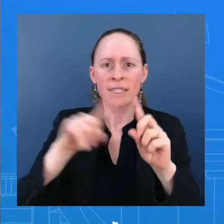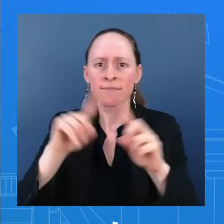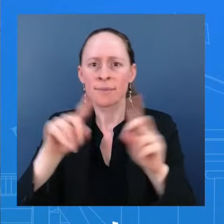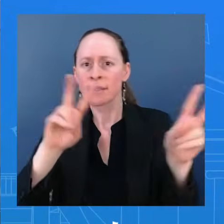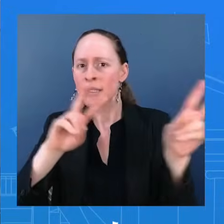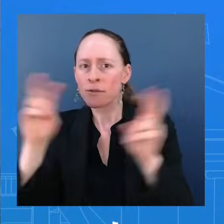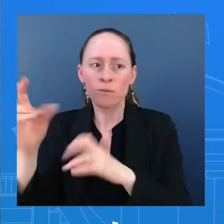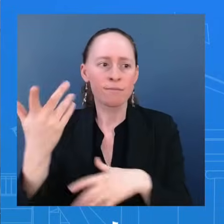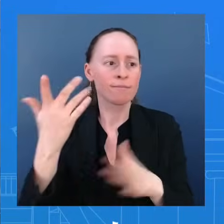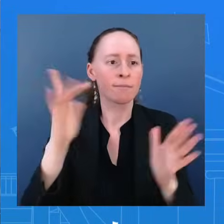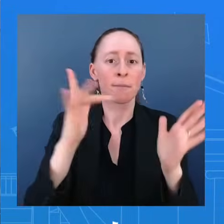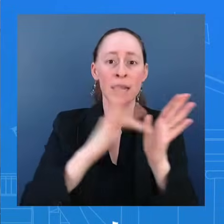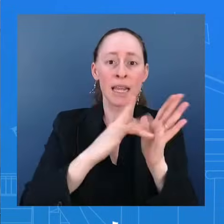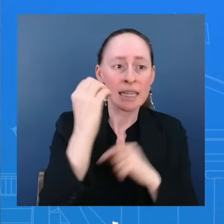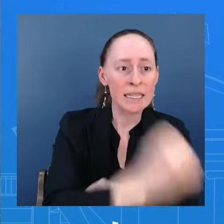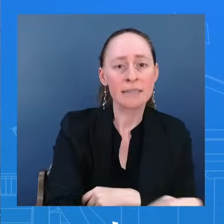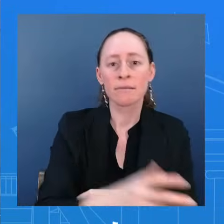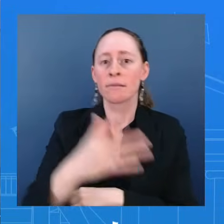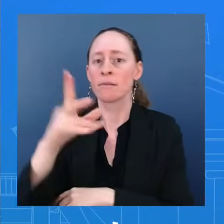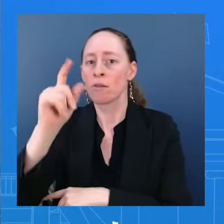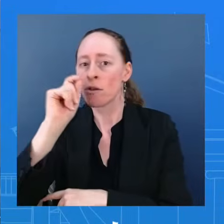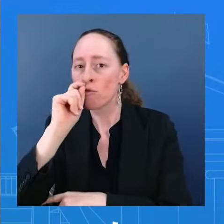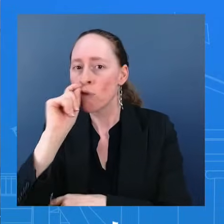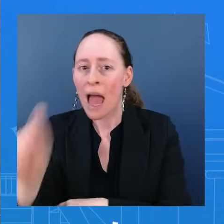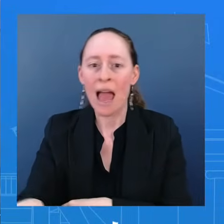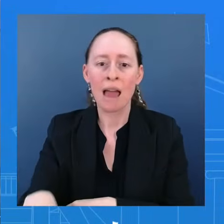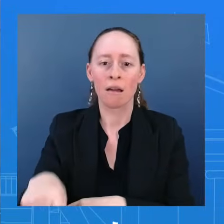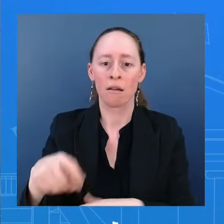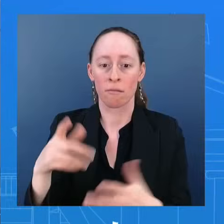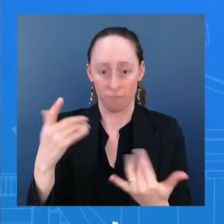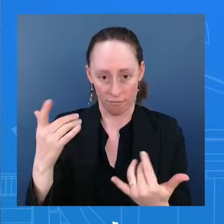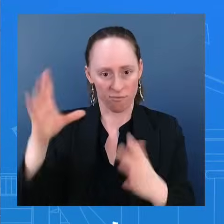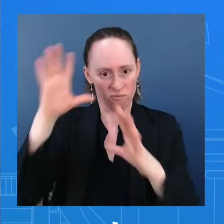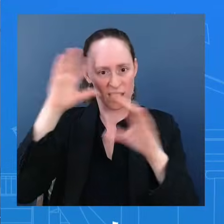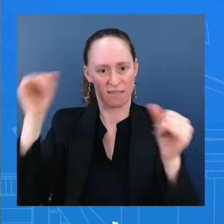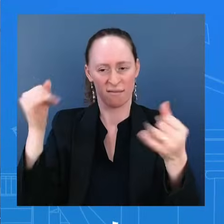do you feel that the Biden foreign policy team is in a --